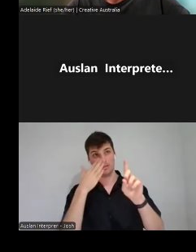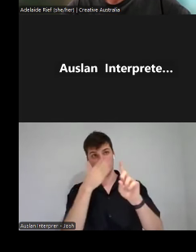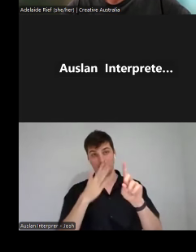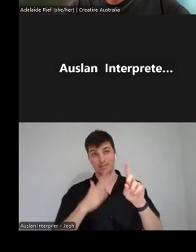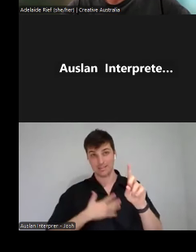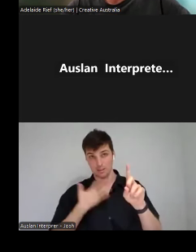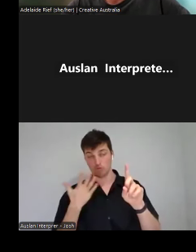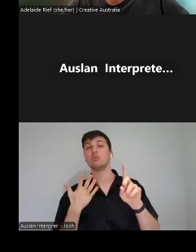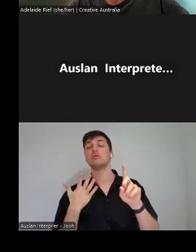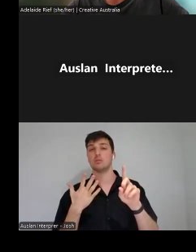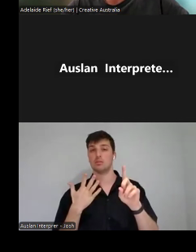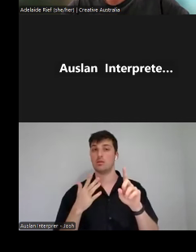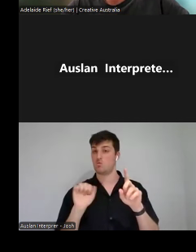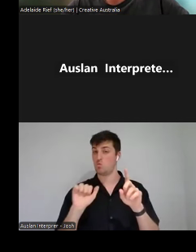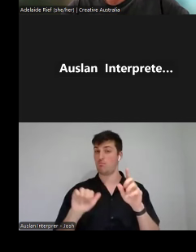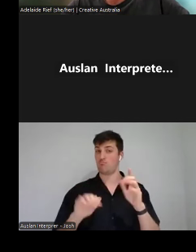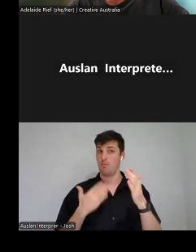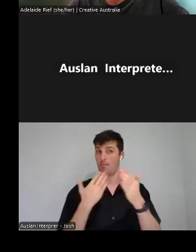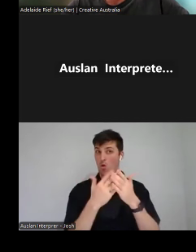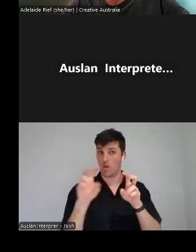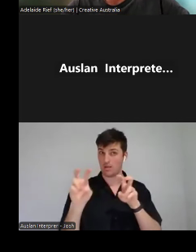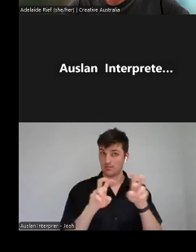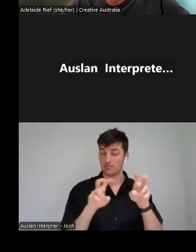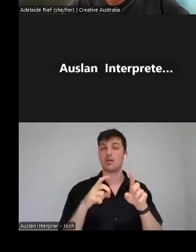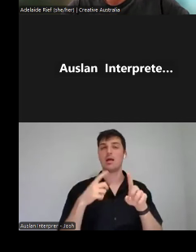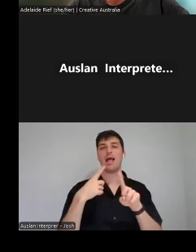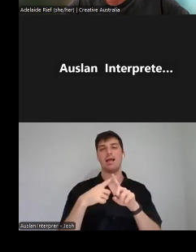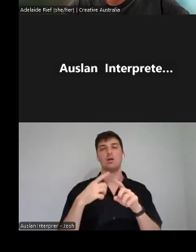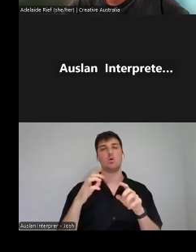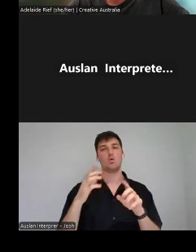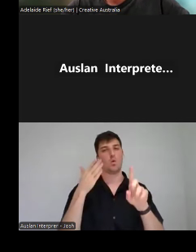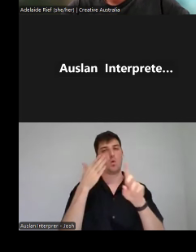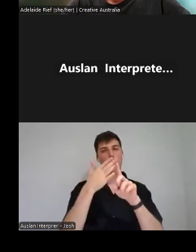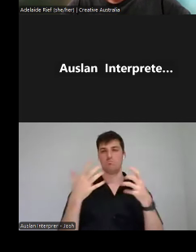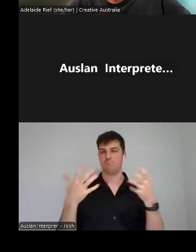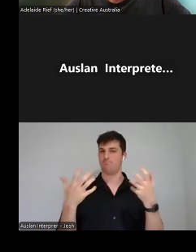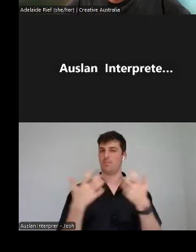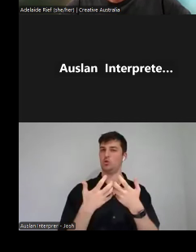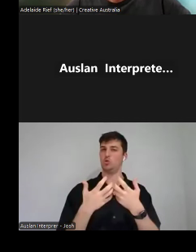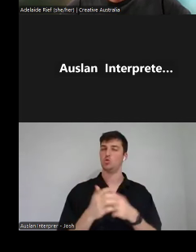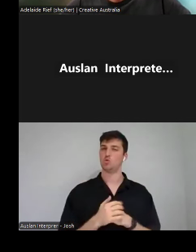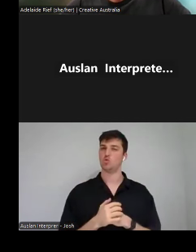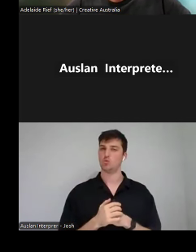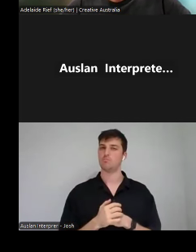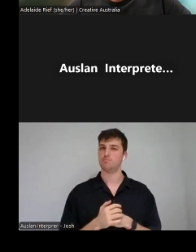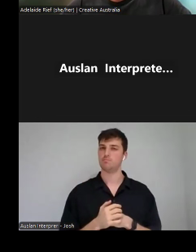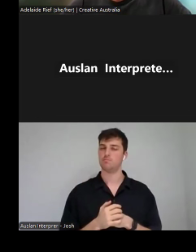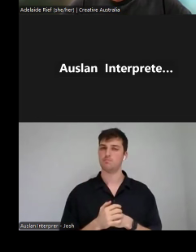your proposed activities and your goals, what you are trying to achieve. With the impact